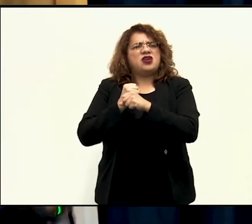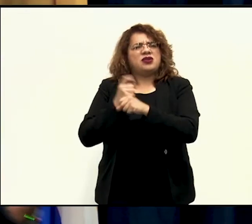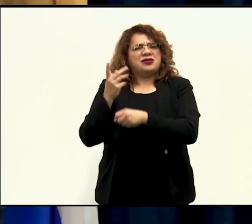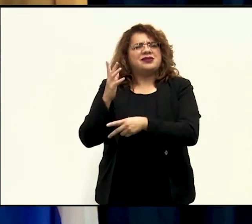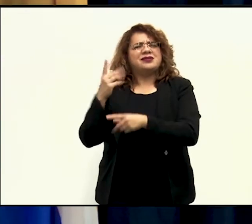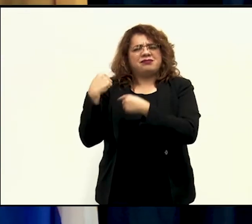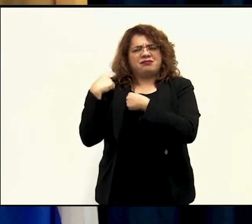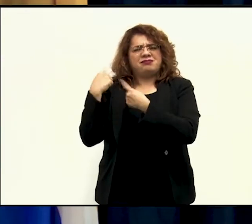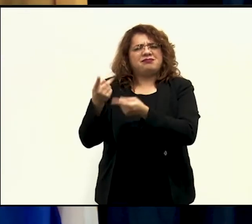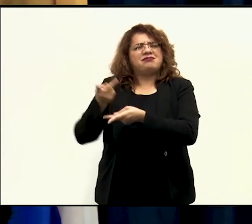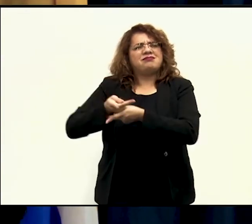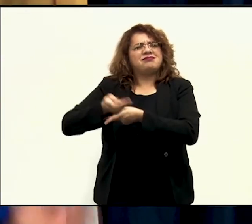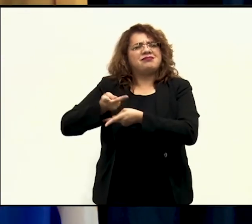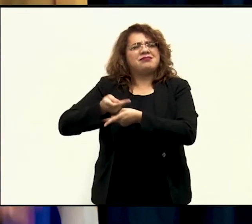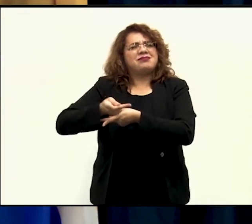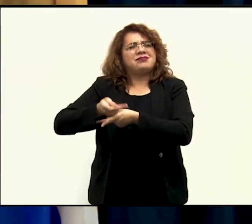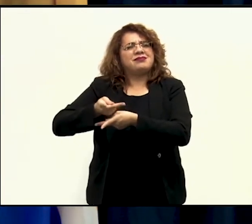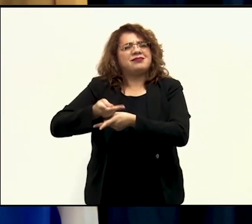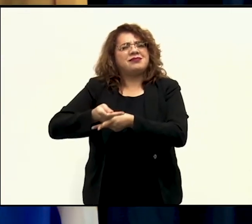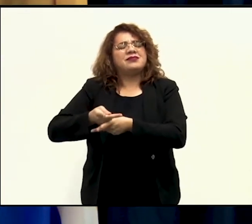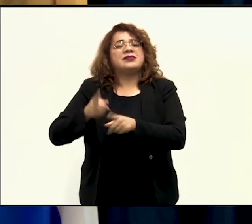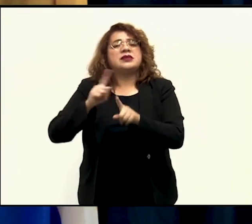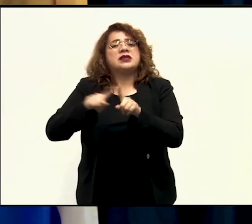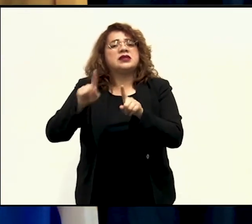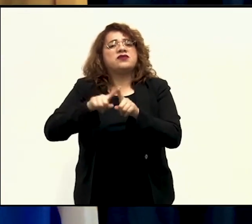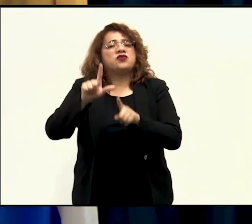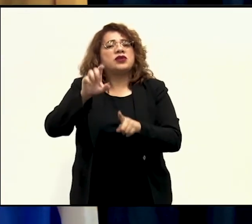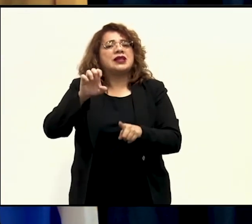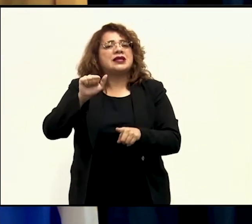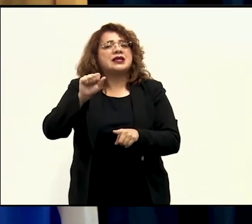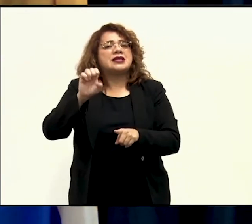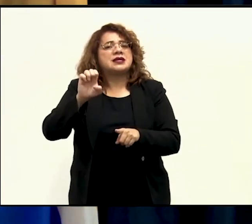Certainly since it's been from one lease holder to the next and I think that's been something